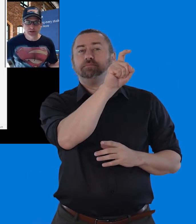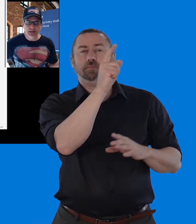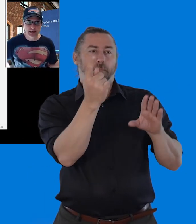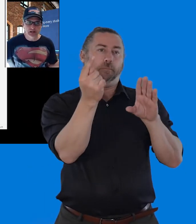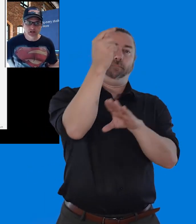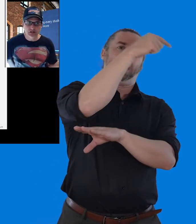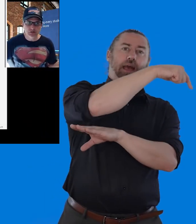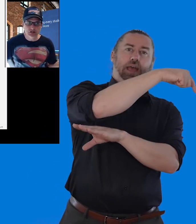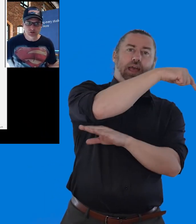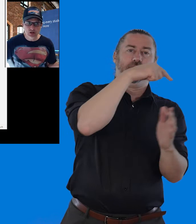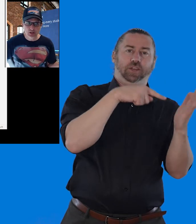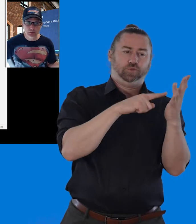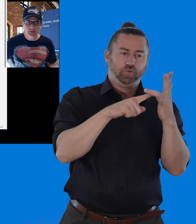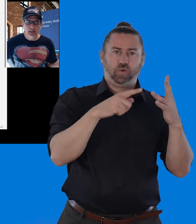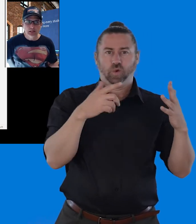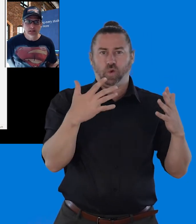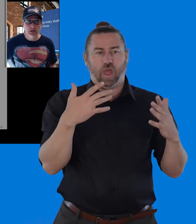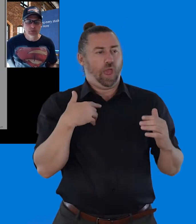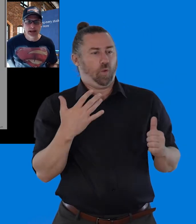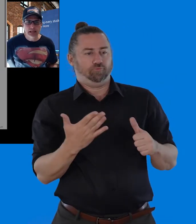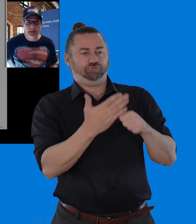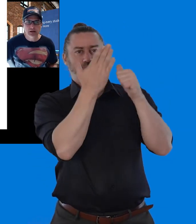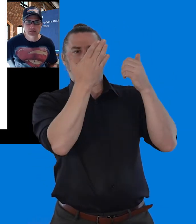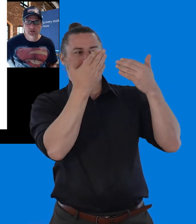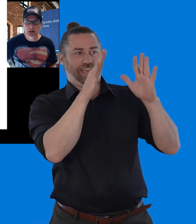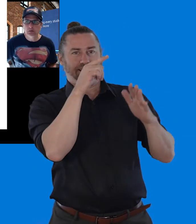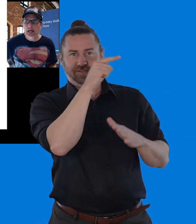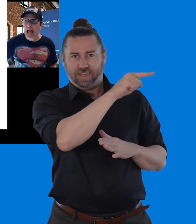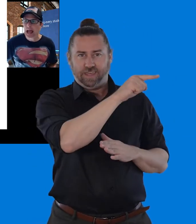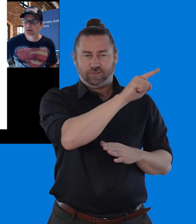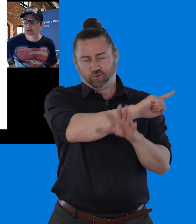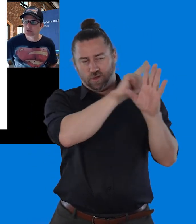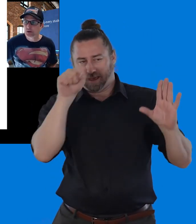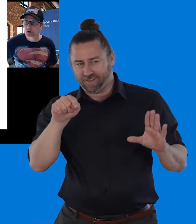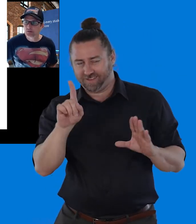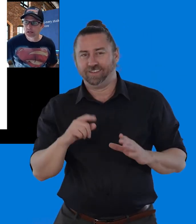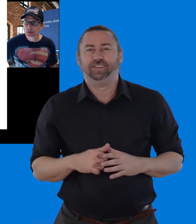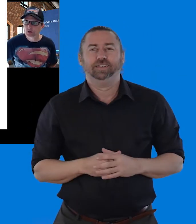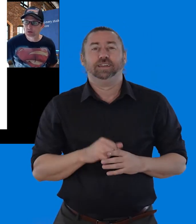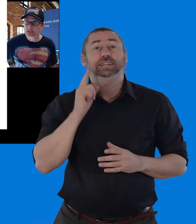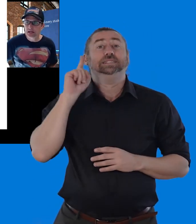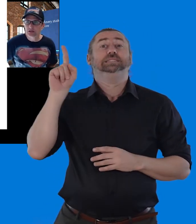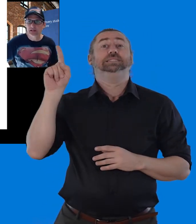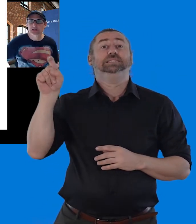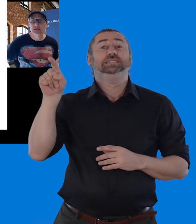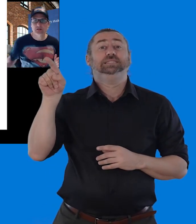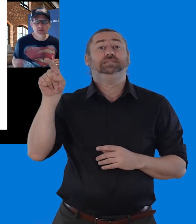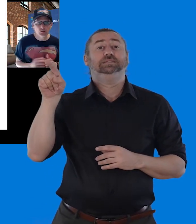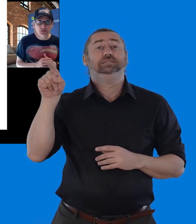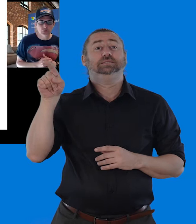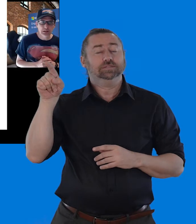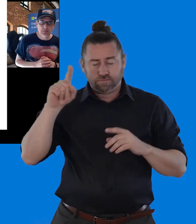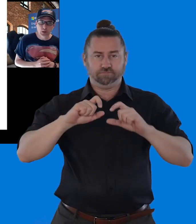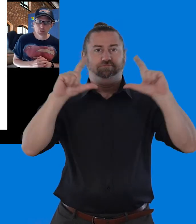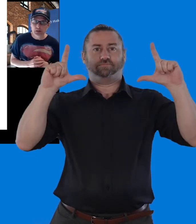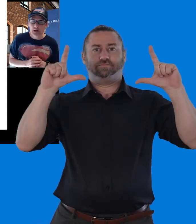Immersive Reader into the original document. Let's go back in there as well. And this one over here with as we said, takes us into full-screen mode. Alright?